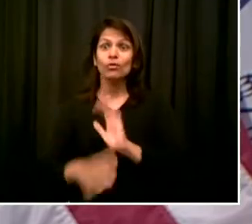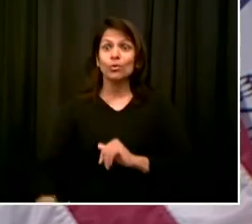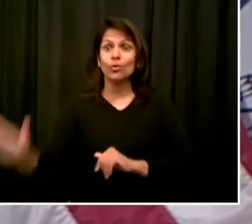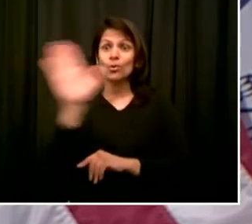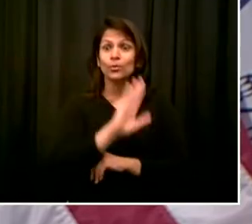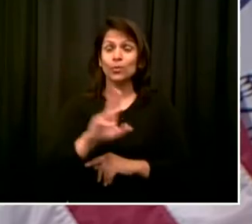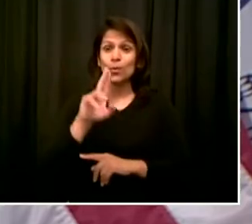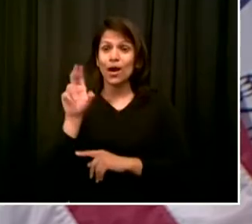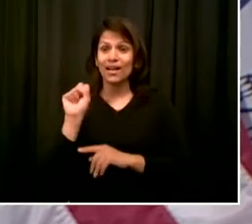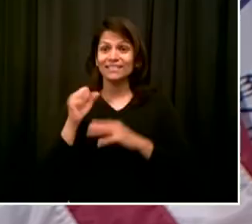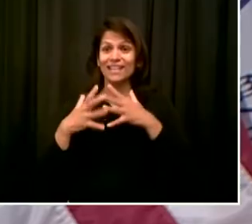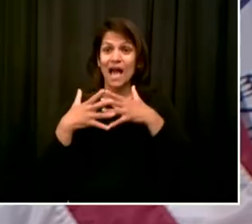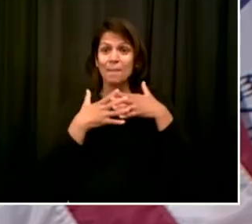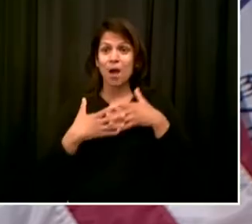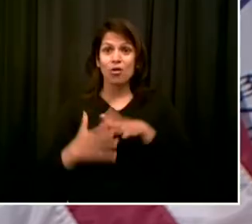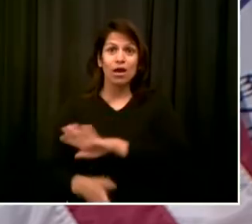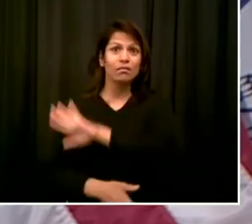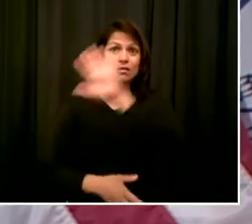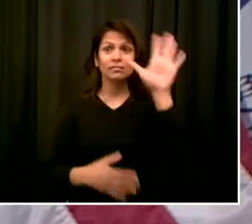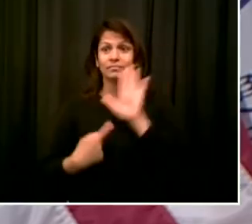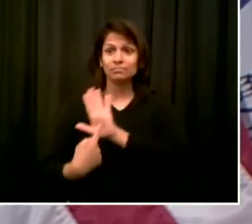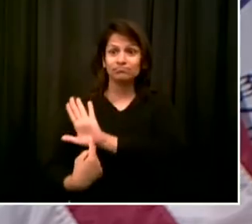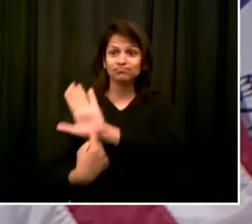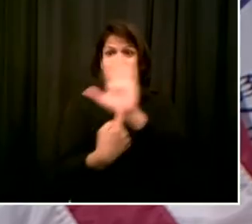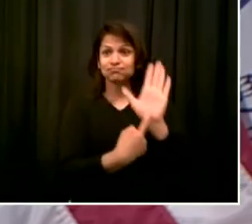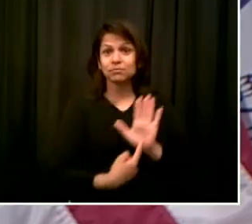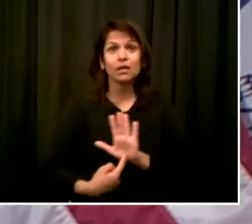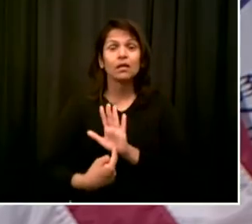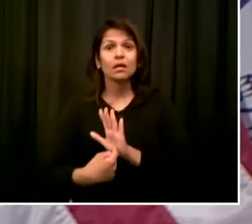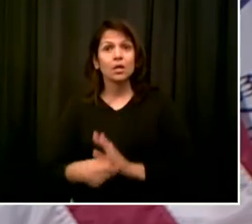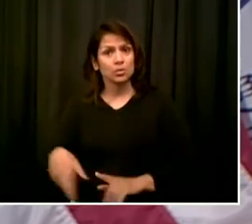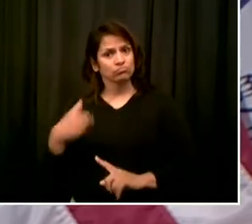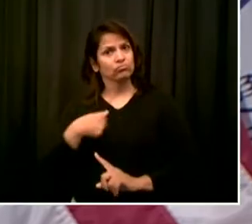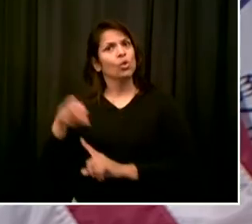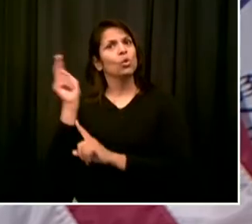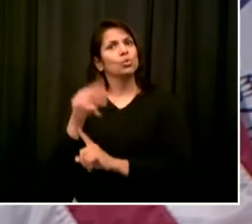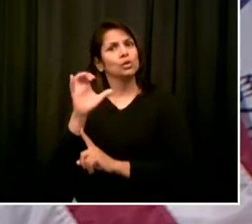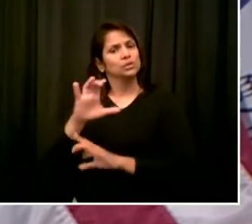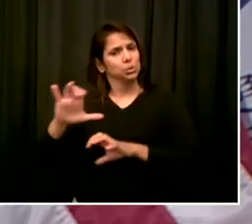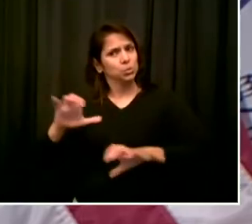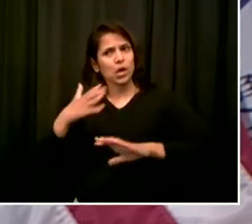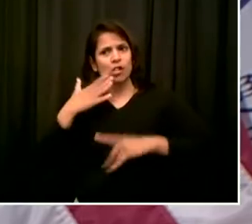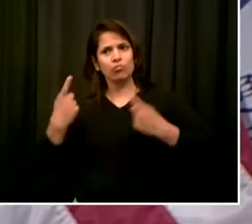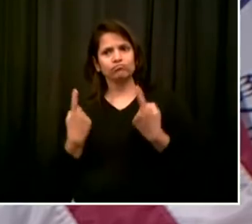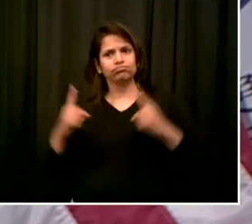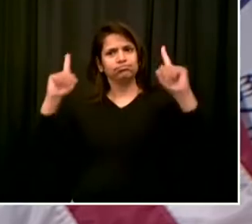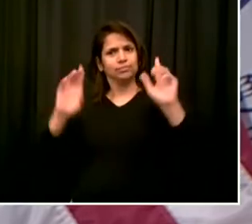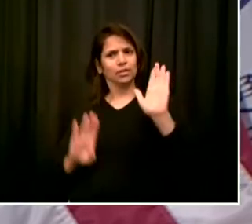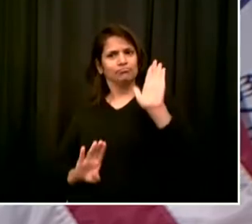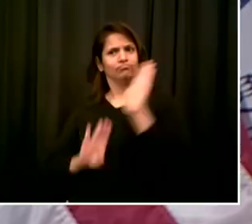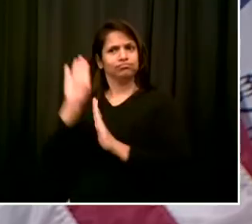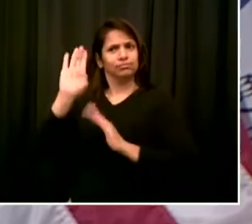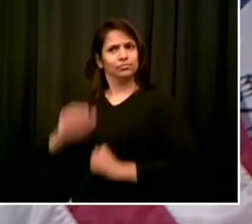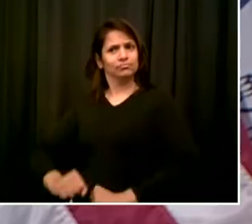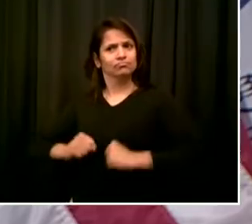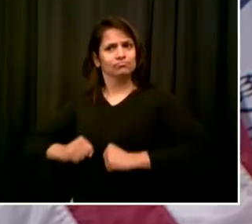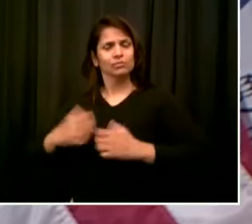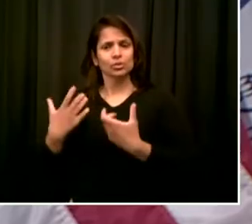OUTSIDE OF NEW ORYK, TO SEE HOW THE CITY IS bzDOING BUT TY HEAR TAKING FIREWORKS AROUND THE